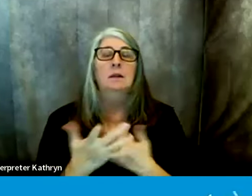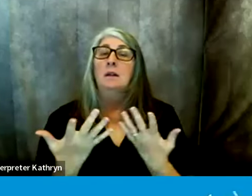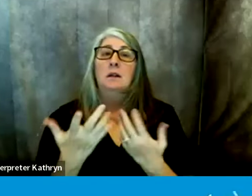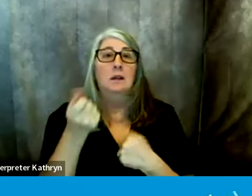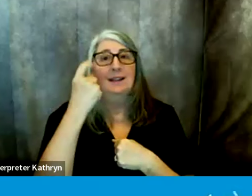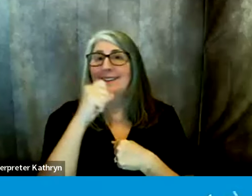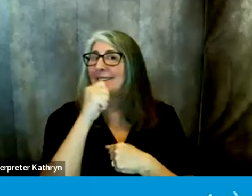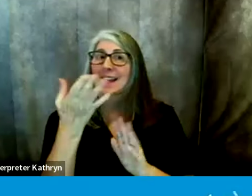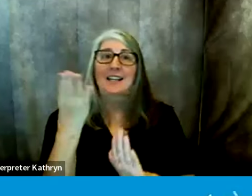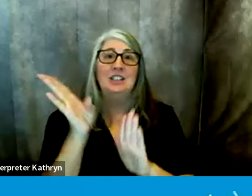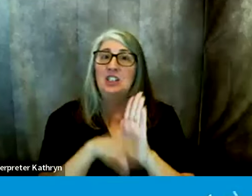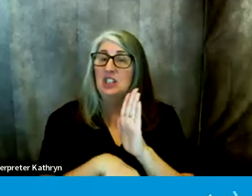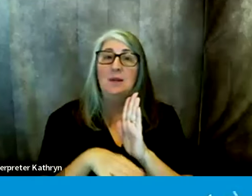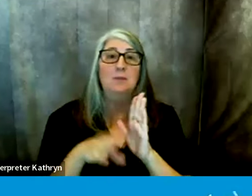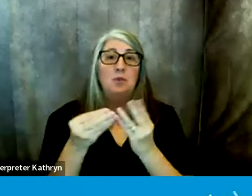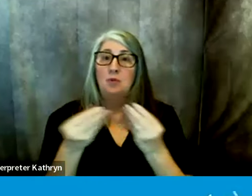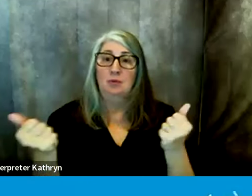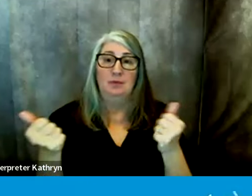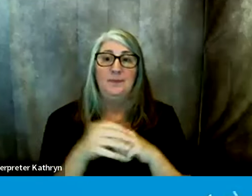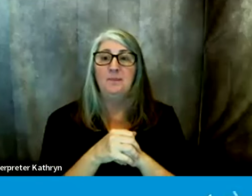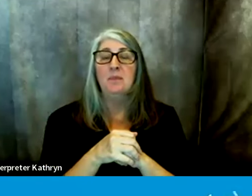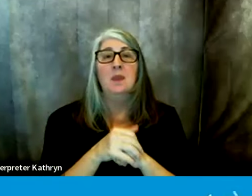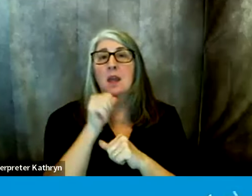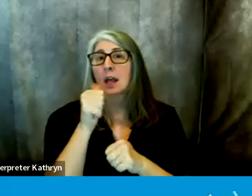to be able to support different endeavors.